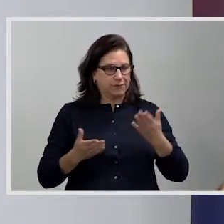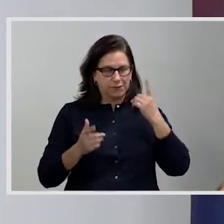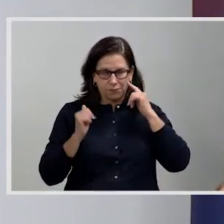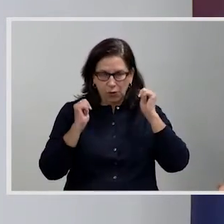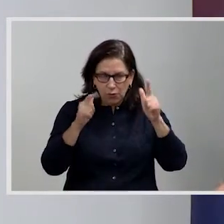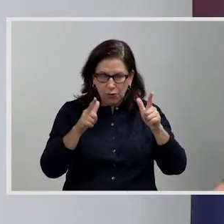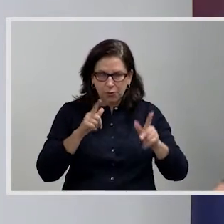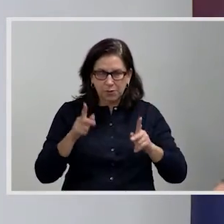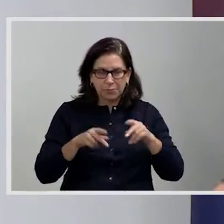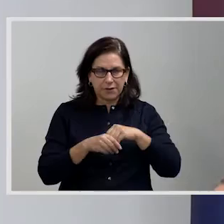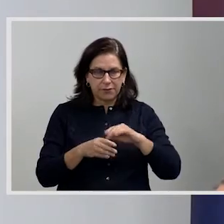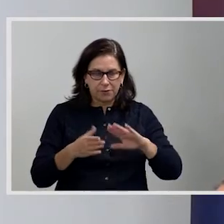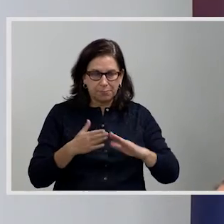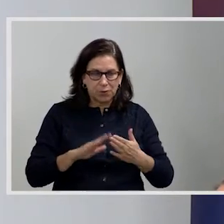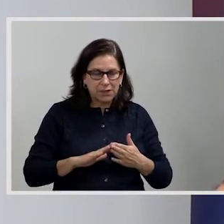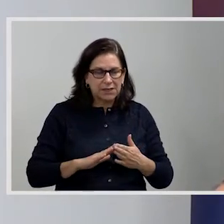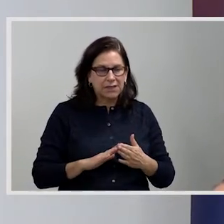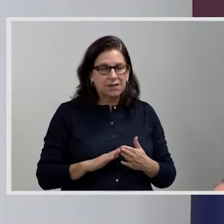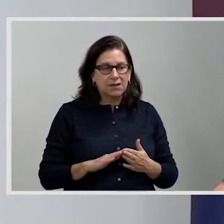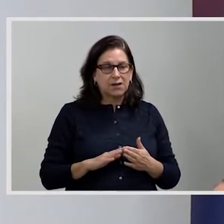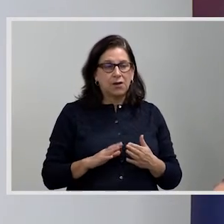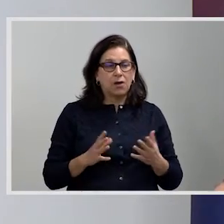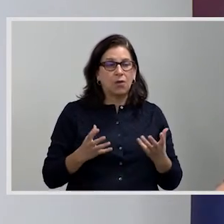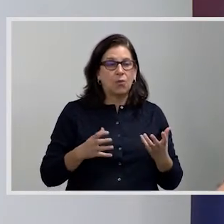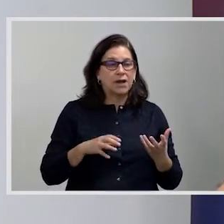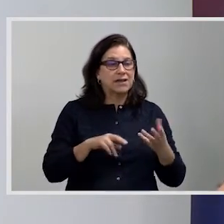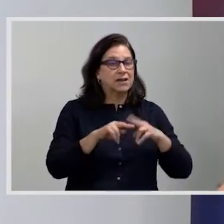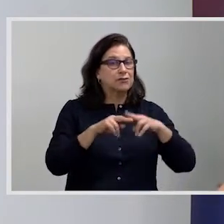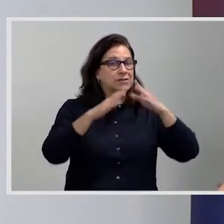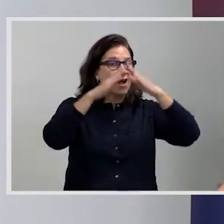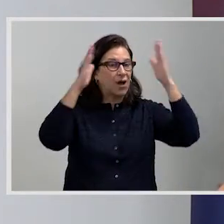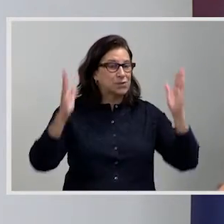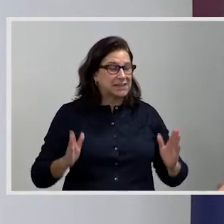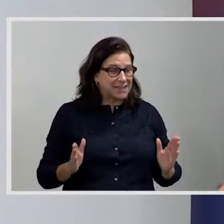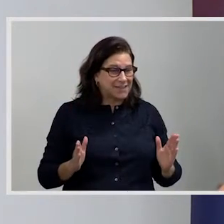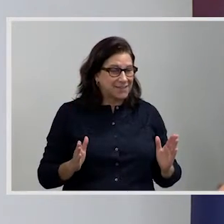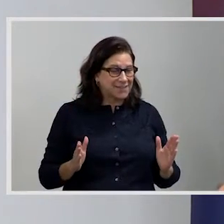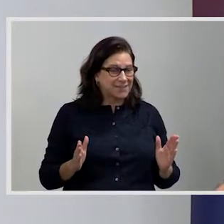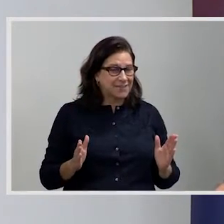AND INCREASING THE AVAILABILITY OF HOUSING SO THAT WE WERE HOLDING PEOPLE ACCOUNTABLE FOR